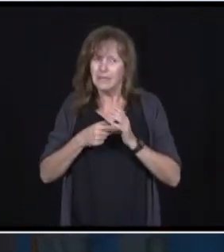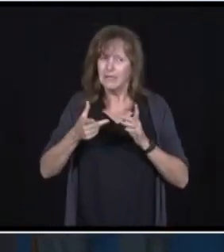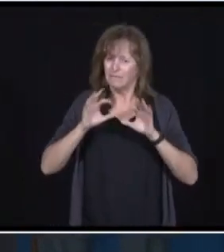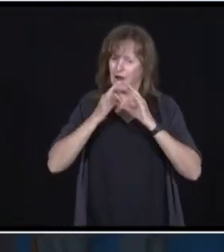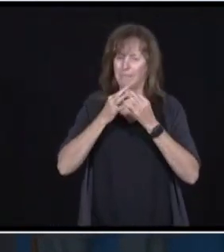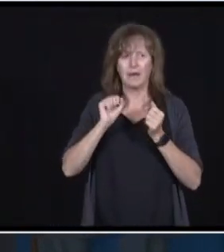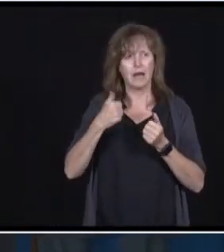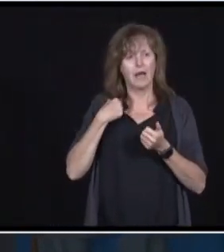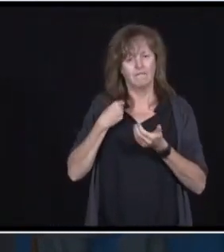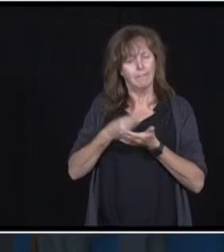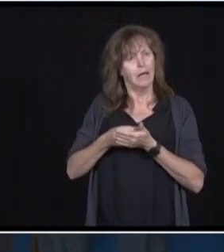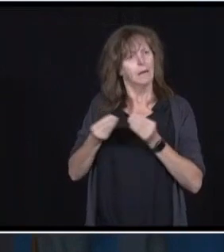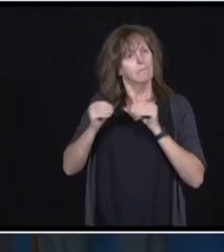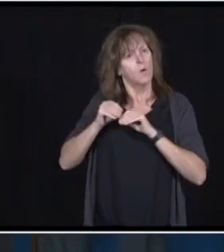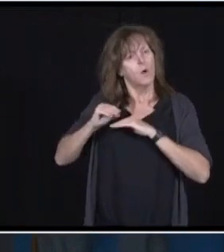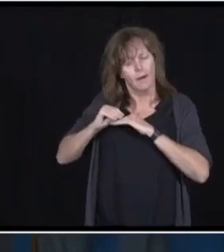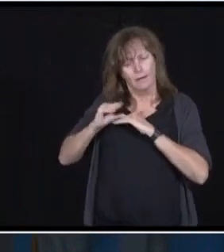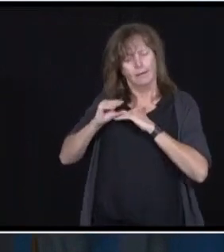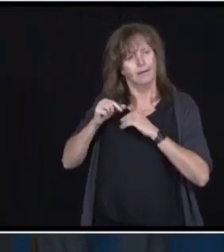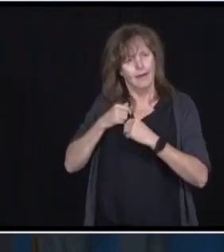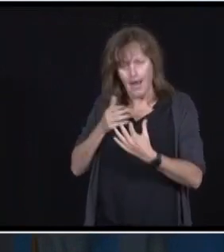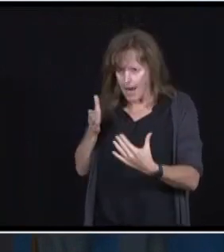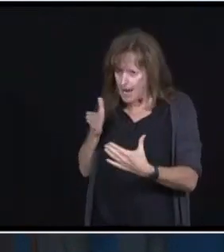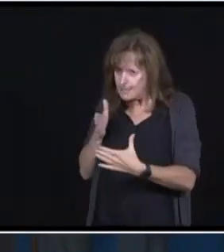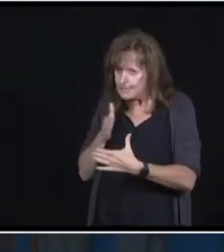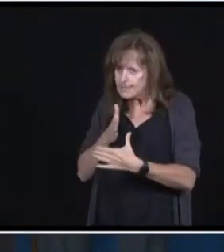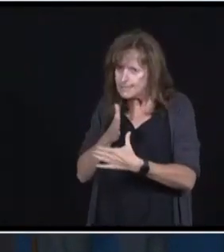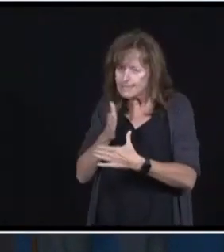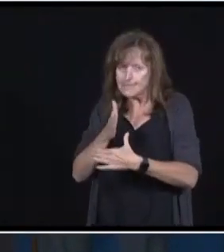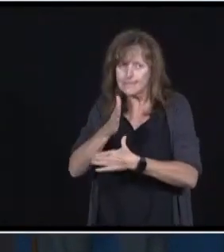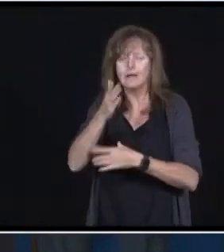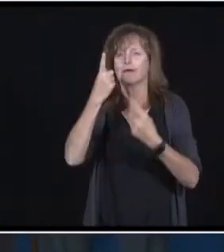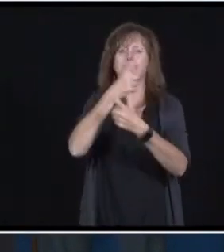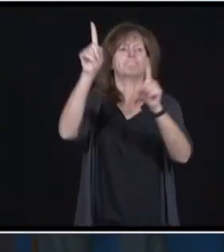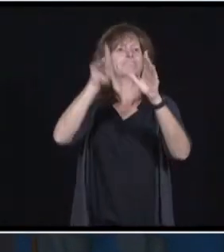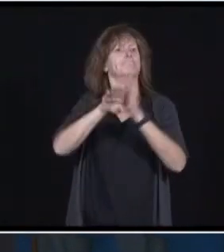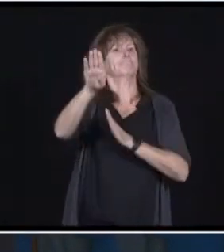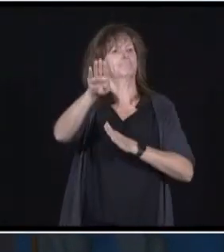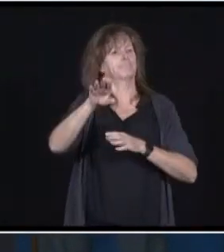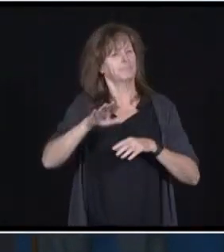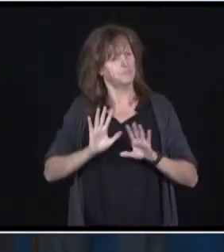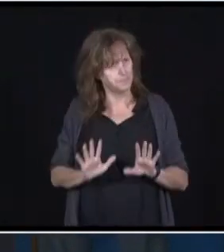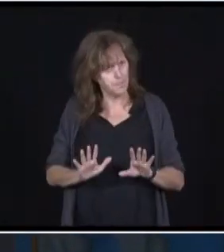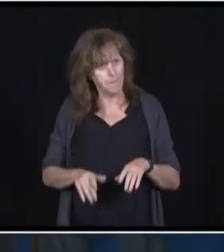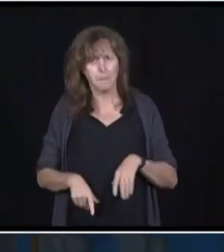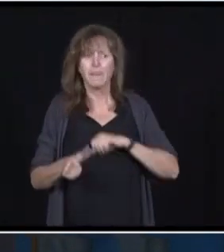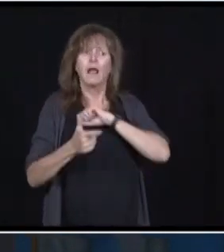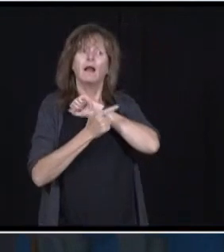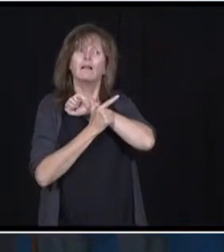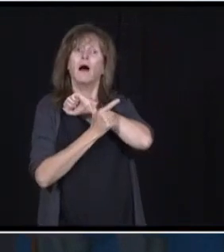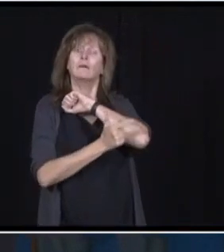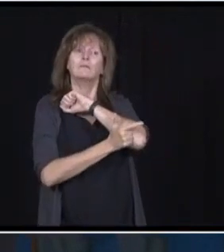We are leaving more money in the pockets of families and renters, so they can get through these difficult times.